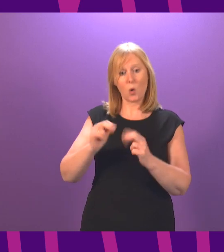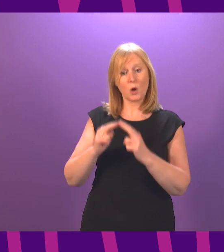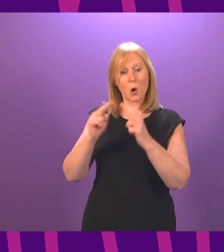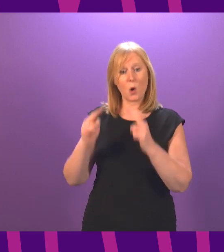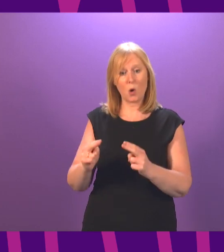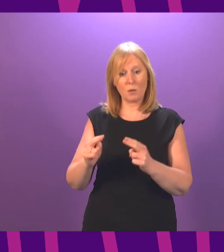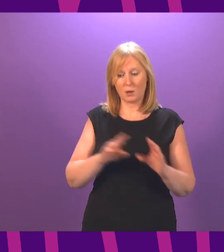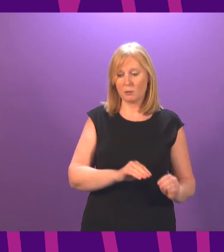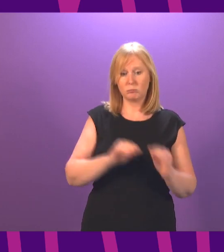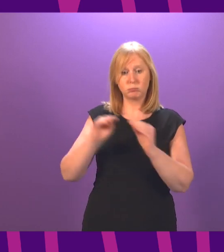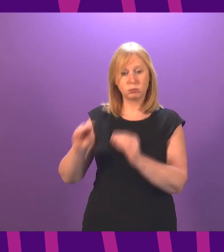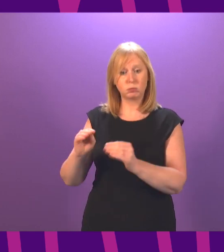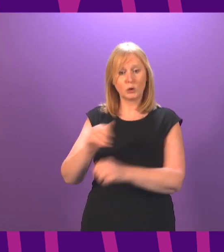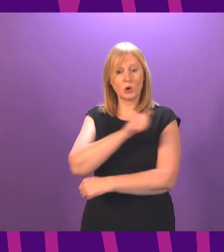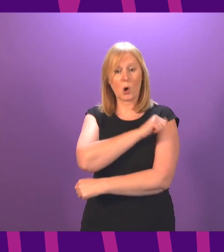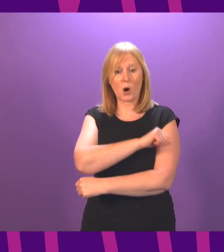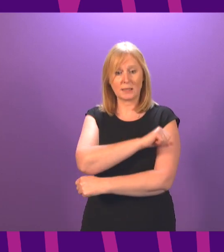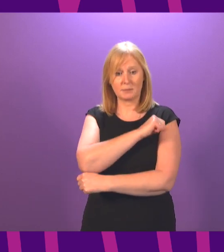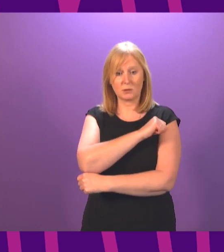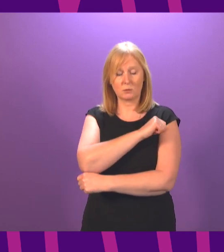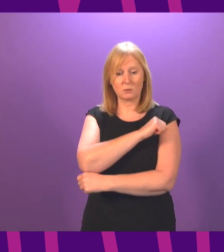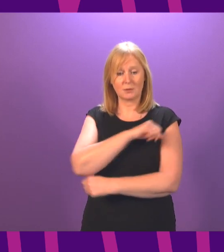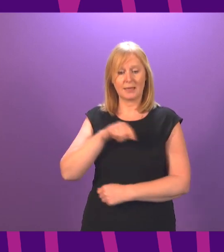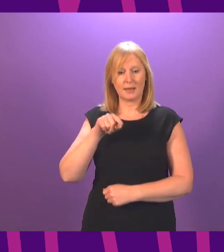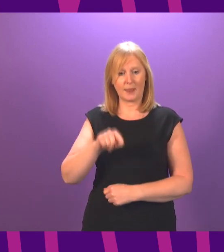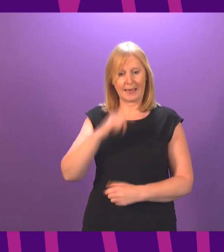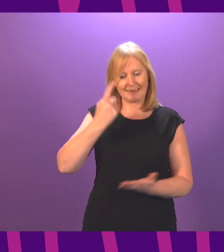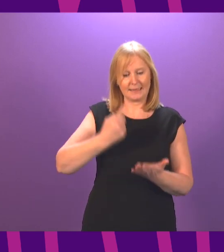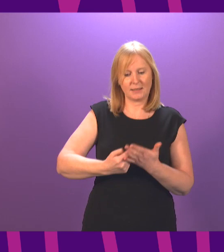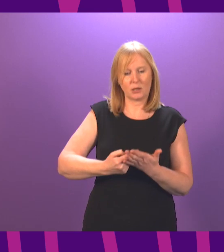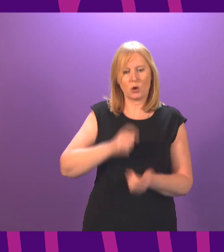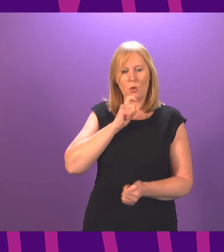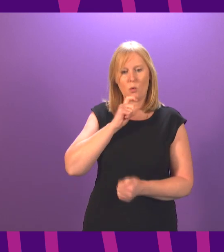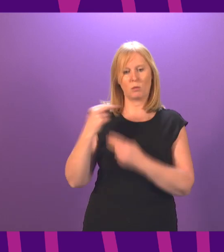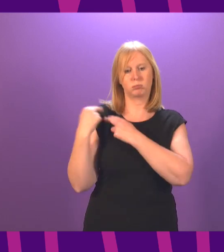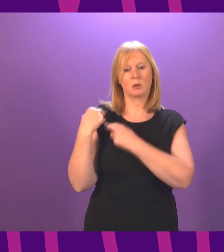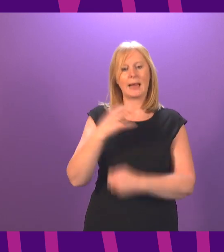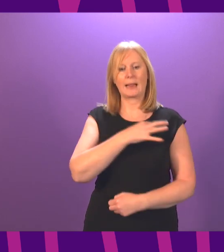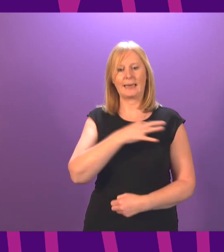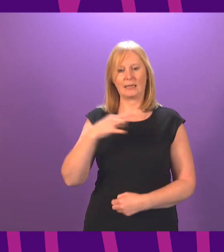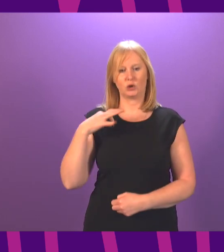or anywhere else—is admitted to hospital is a decision for clinicians, as is right